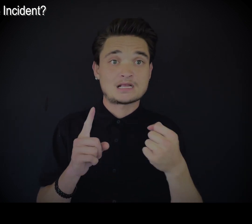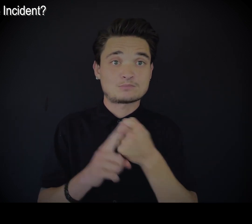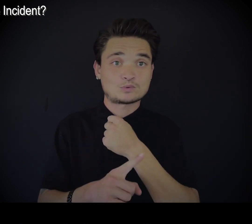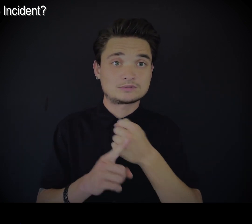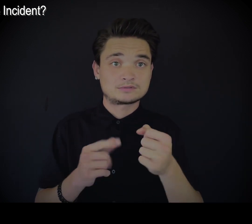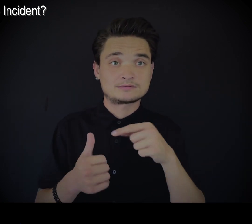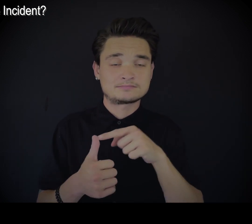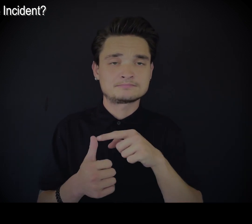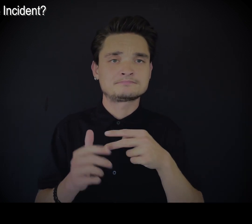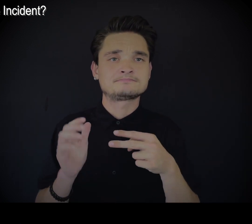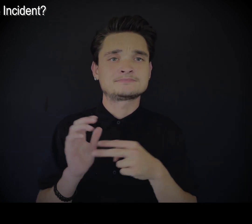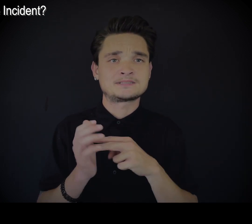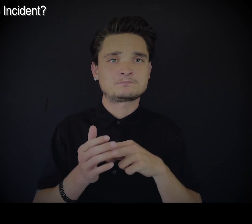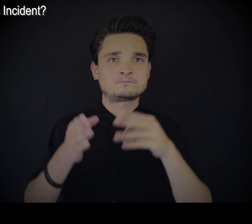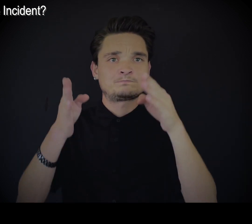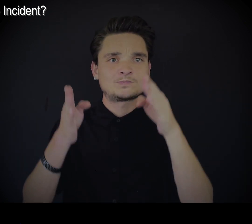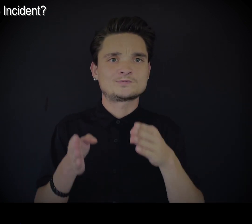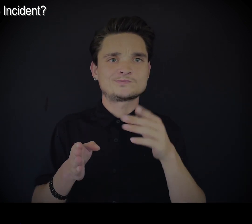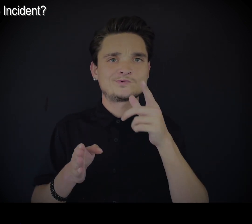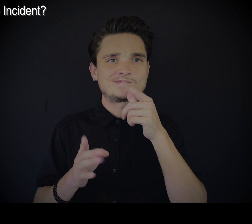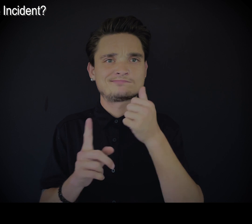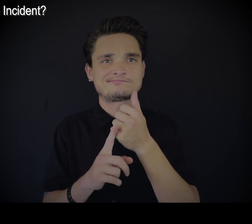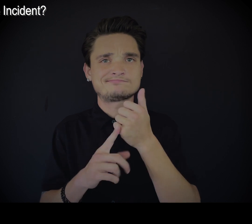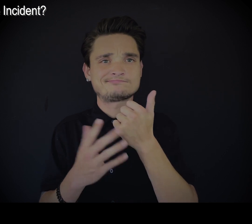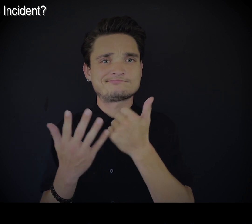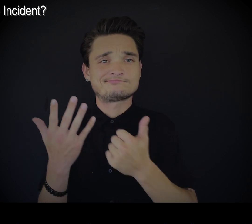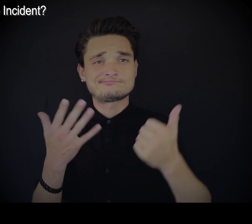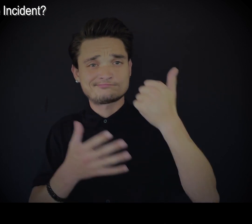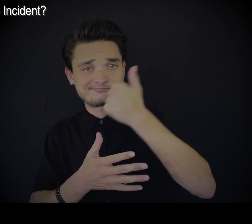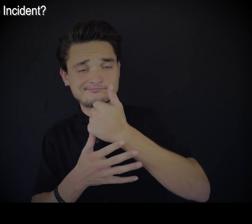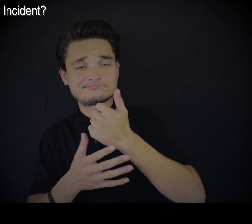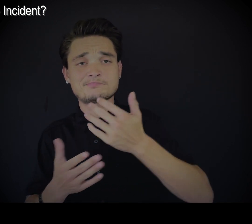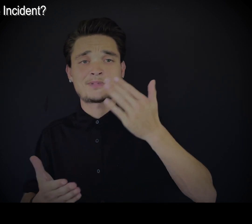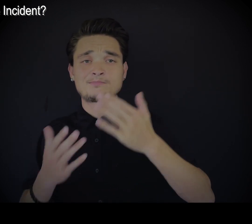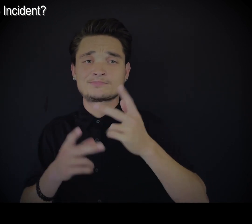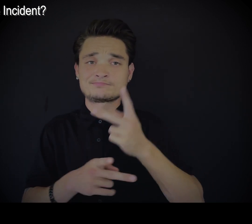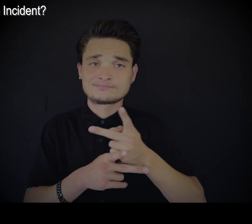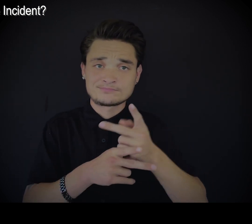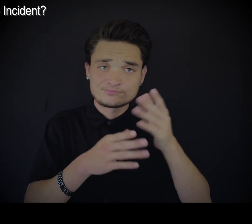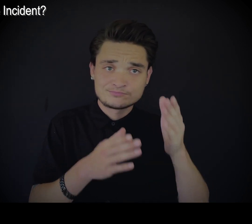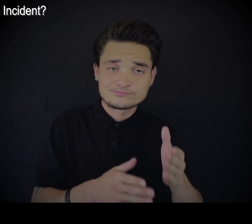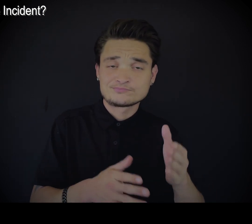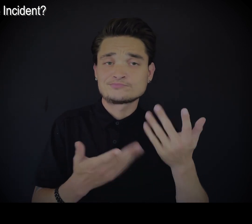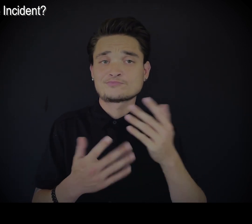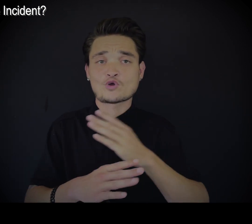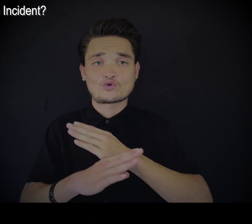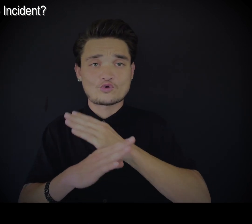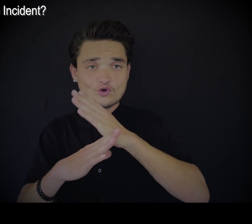Abuse is an action by a custodian against a person receiving services that causes or has the potential